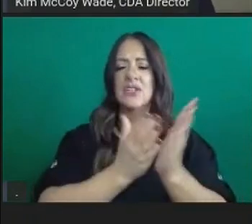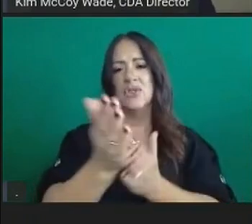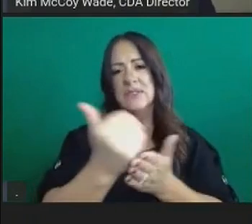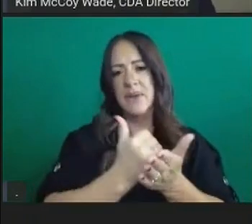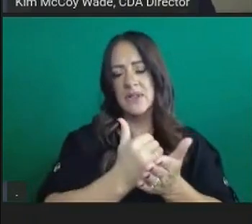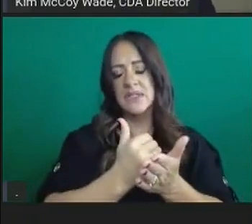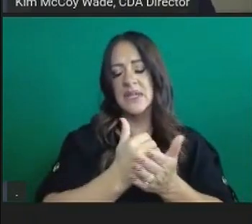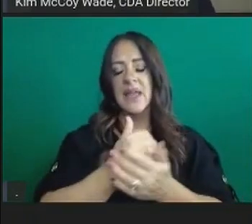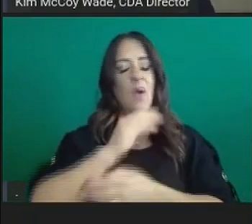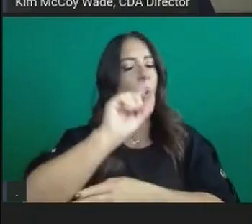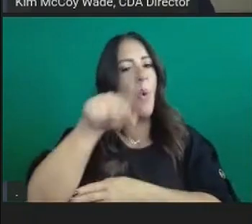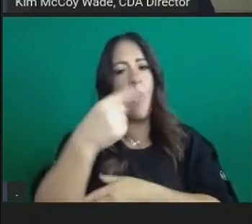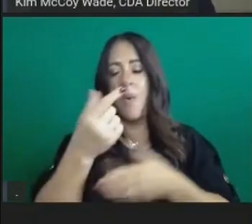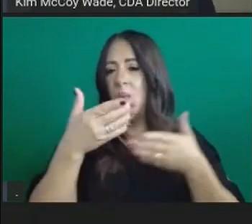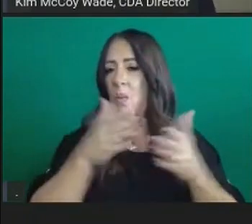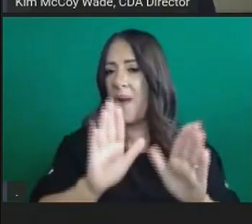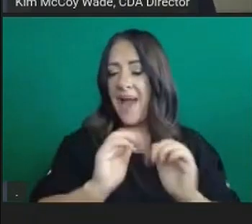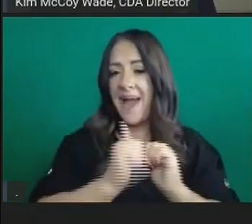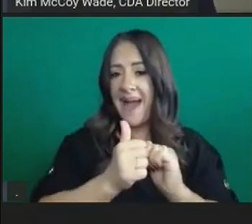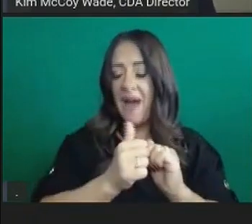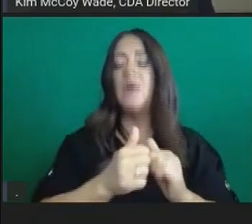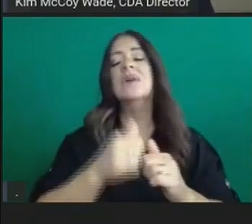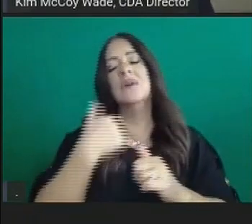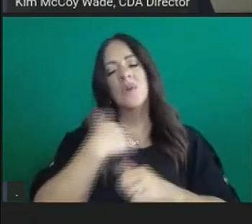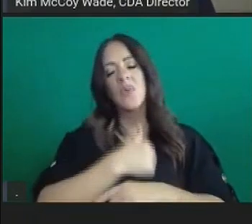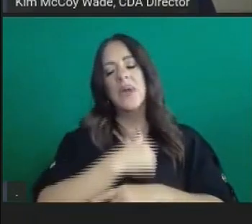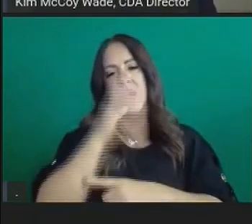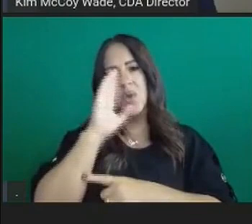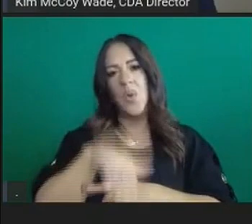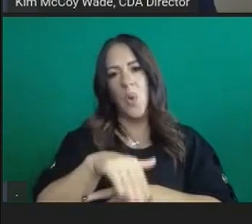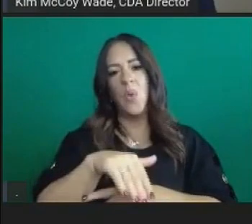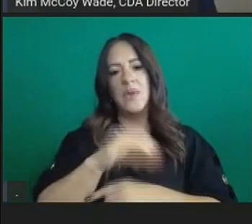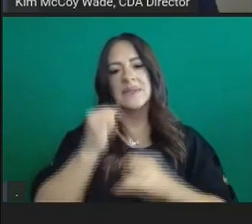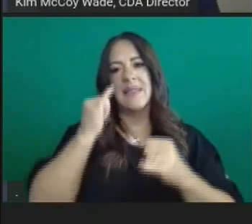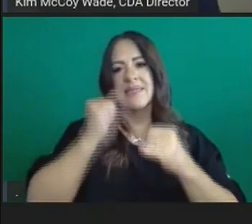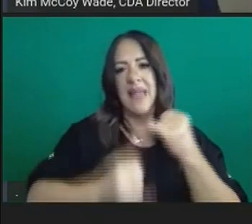PREPARATION COME FROM THE BEST CALIFORNIA VALUES OF EQUALITY, FAIRNESS AND BEING TRANSPARENT